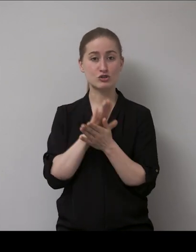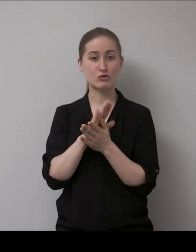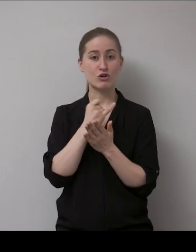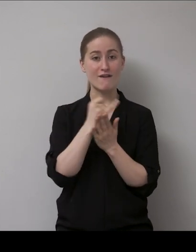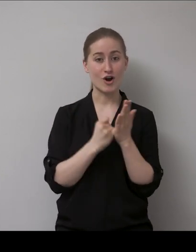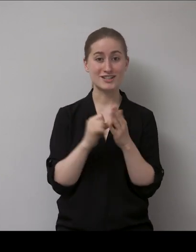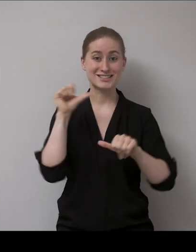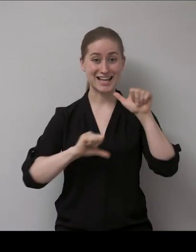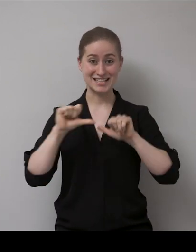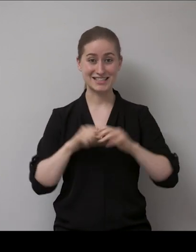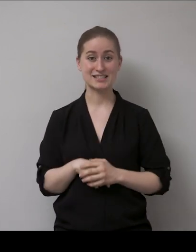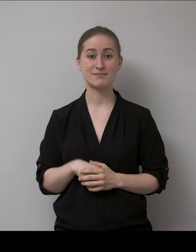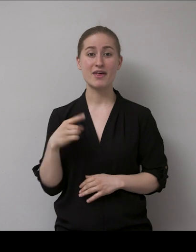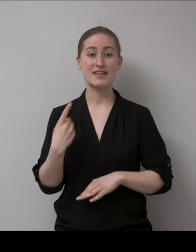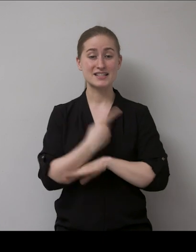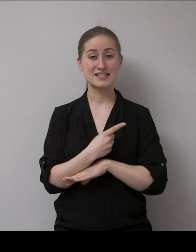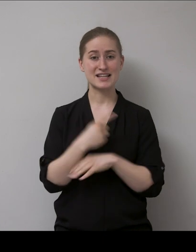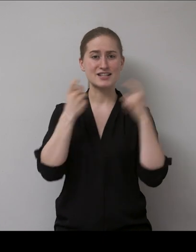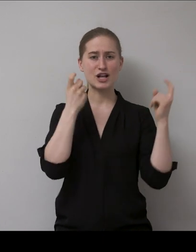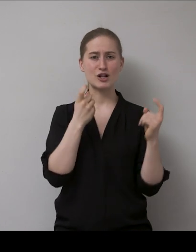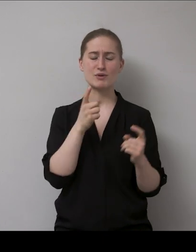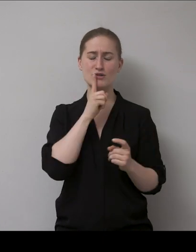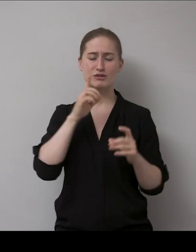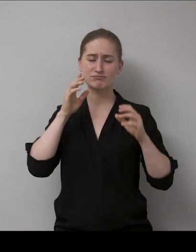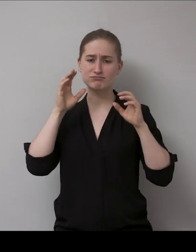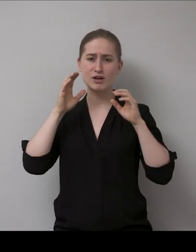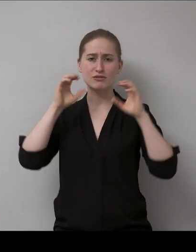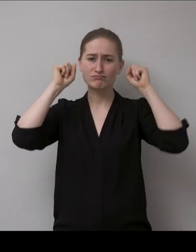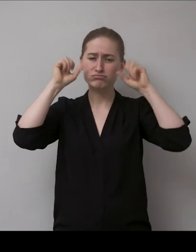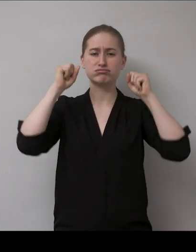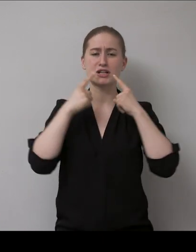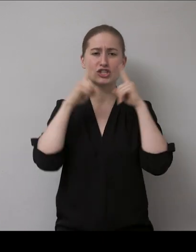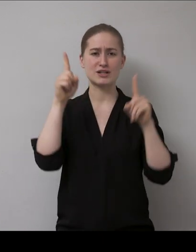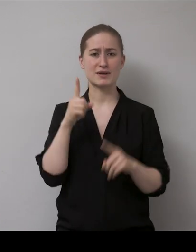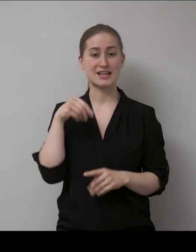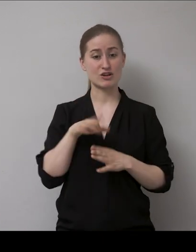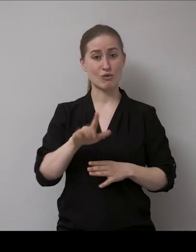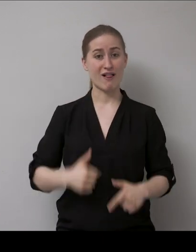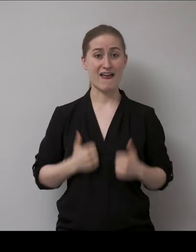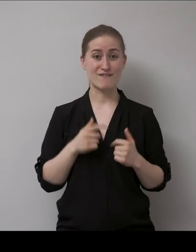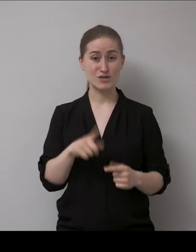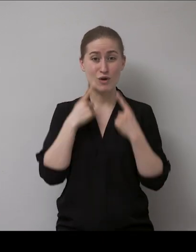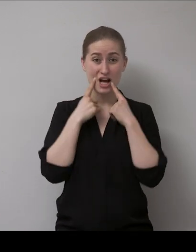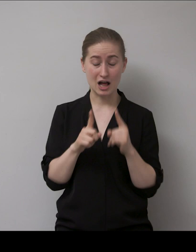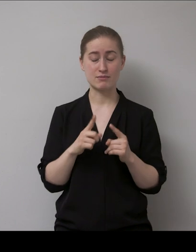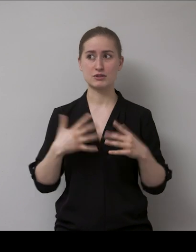This day celebrates a remarkable achievement in your lives, and you accomplished it in extraordinary and challenging circumstances